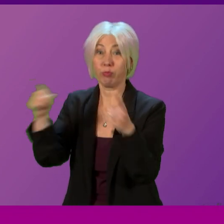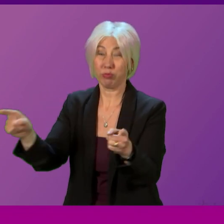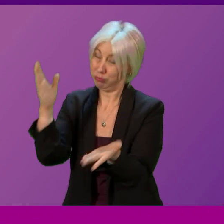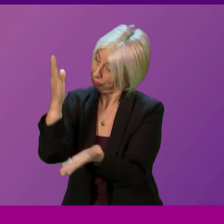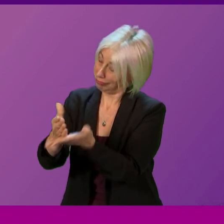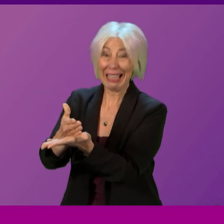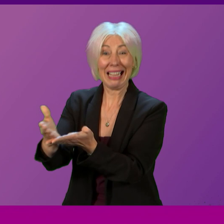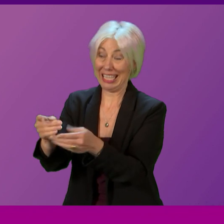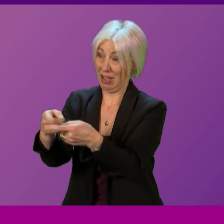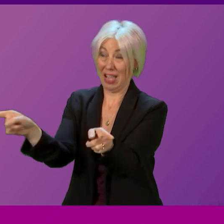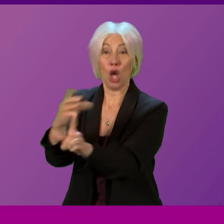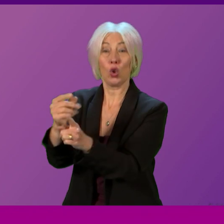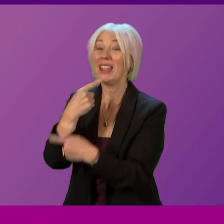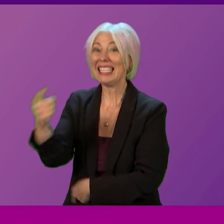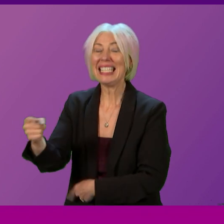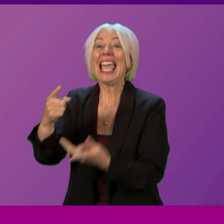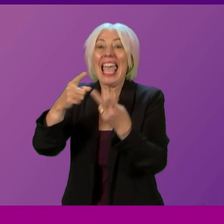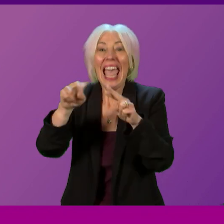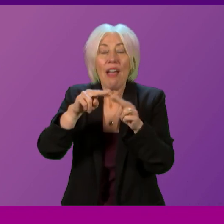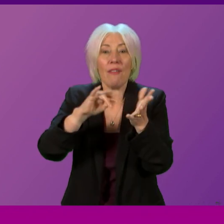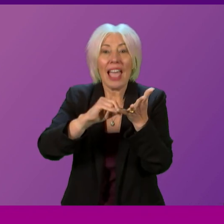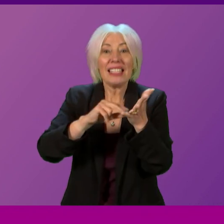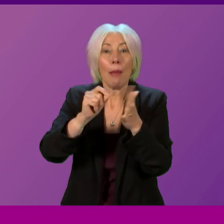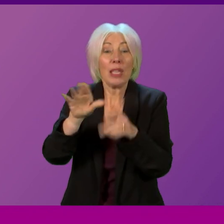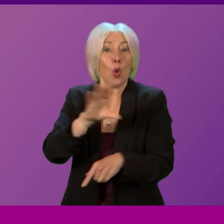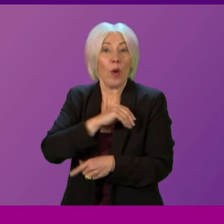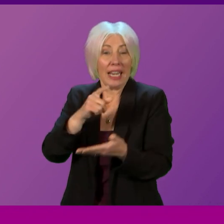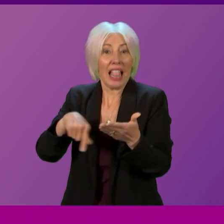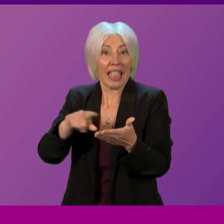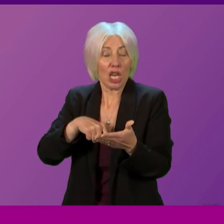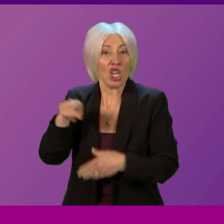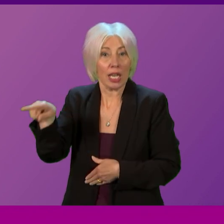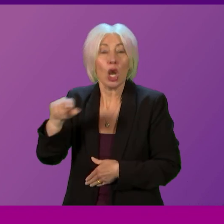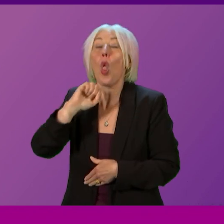They said that, if the Scottish National Party won the election, there would be a referendum,